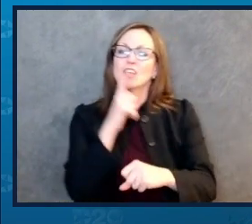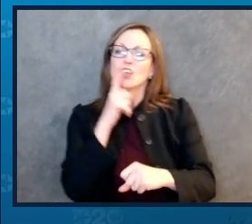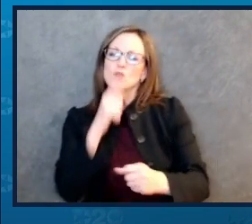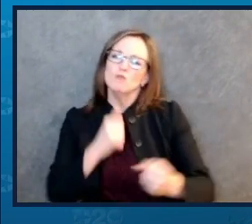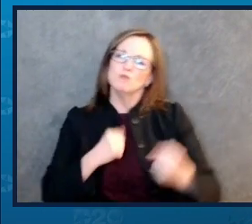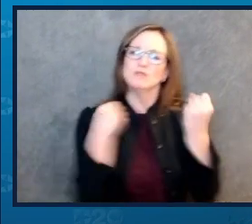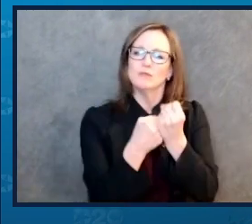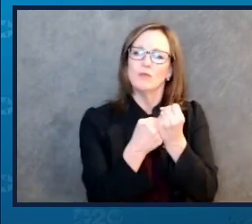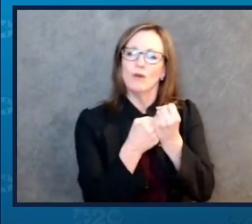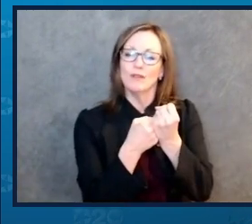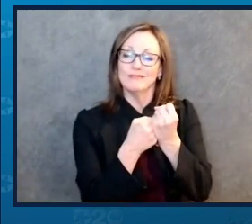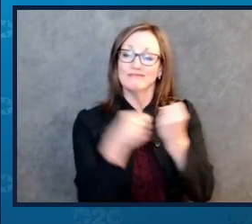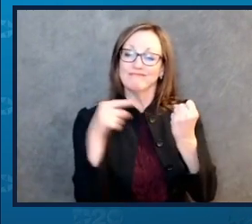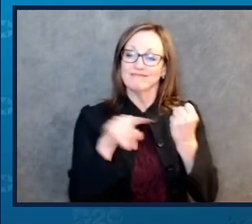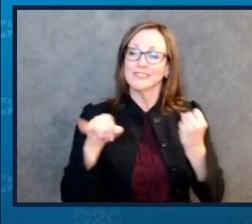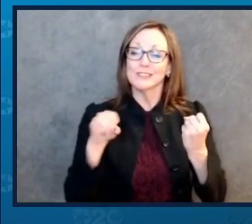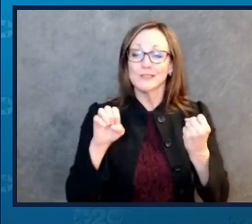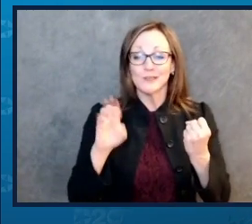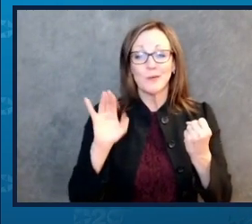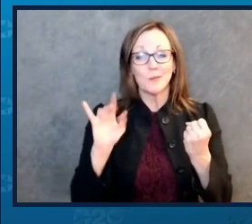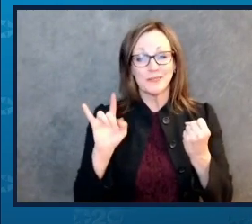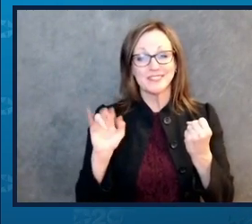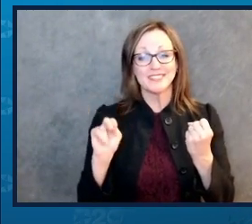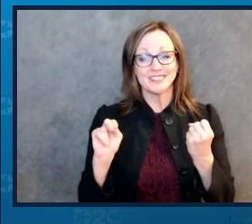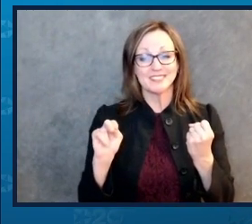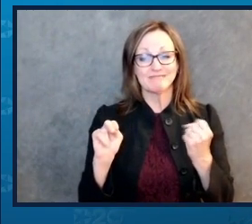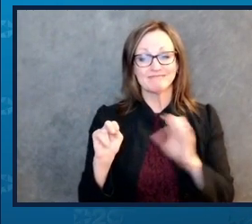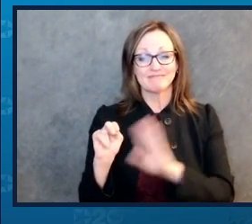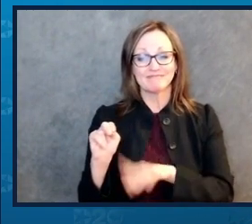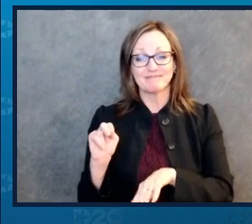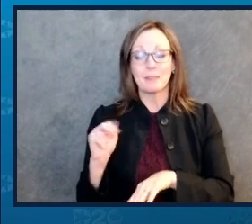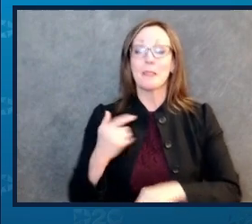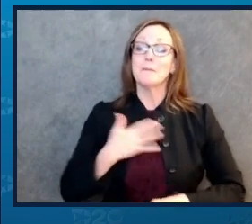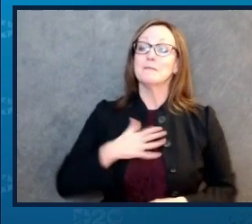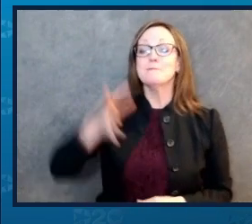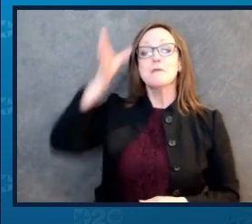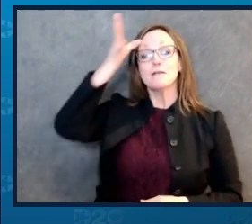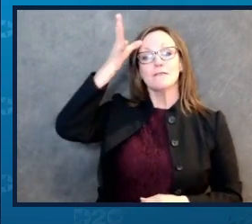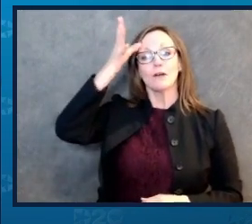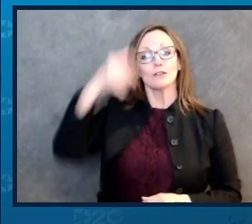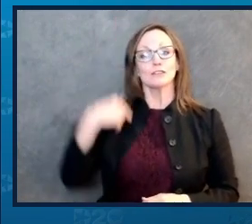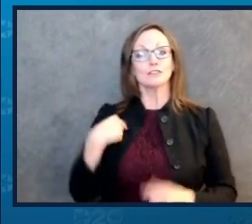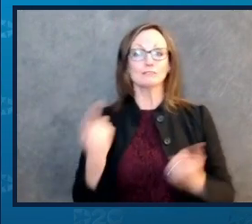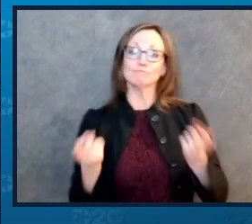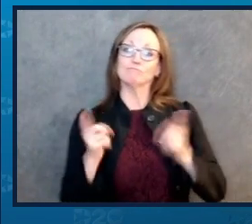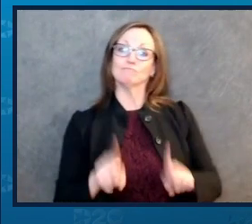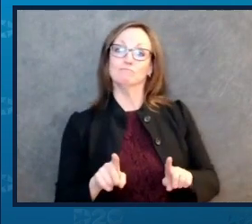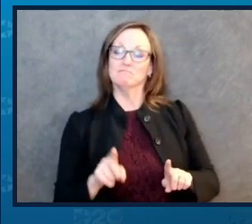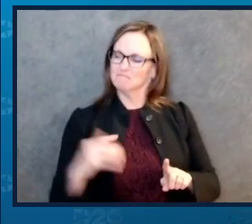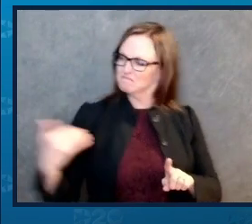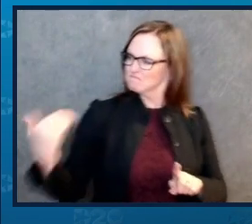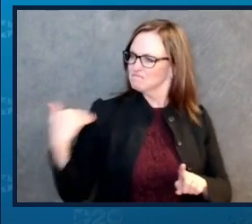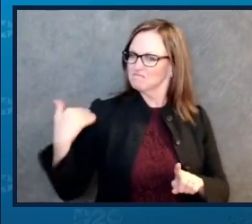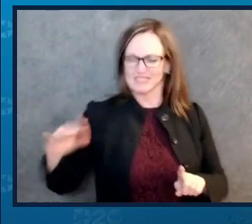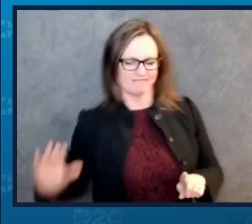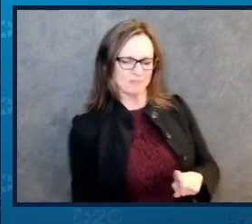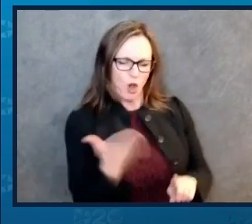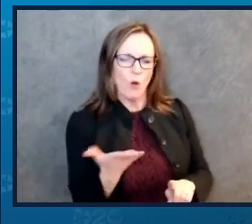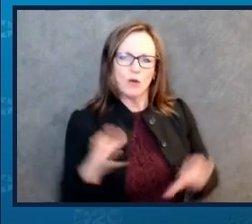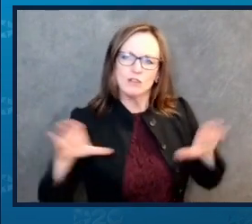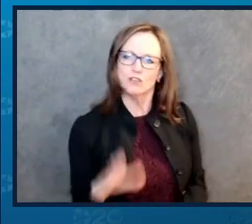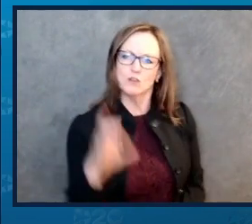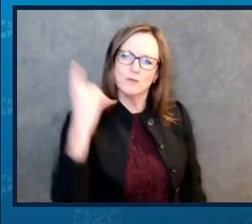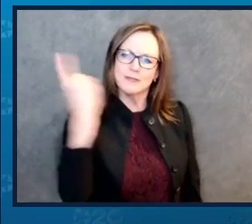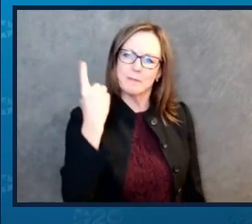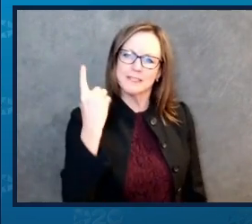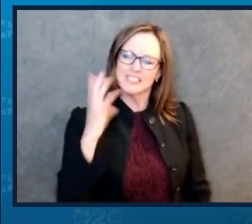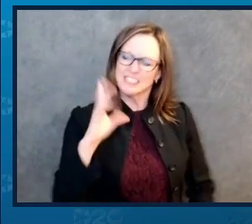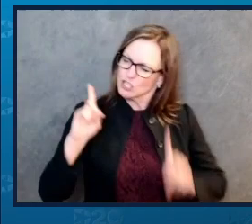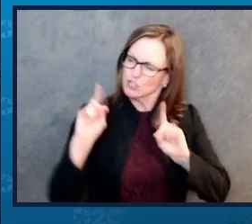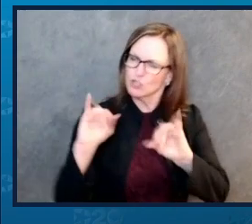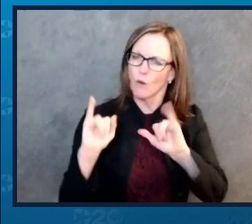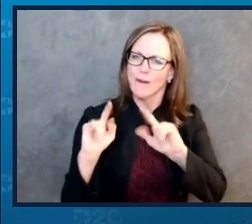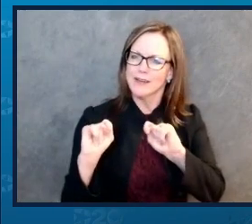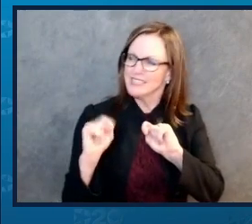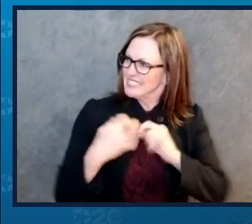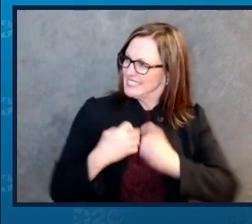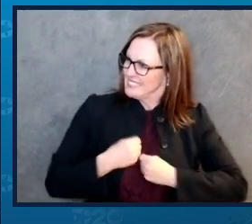WE WERE THEN EXPECTED TO STAND